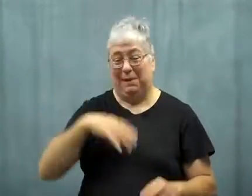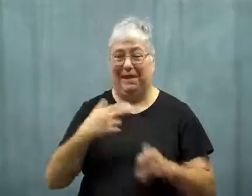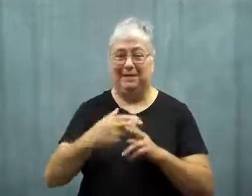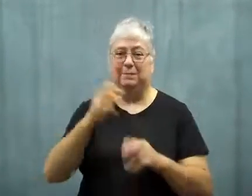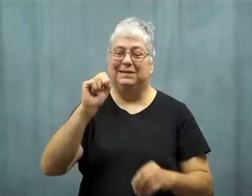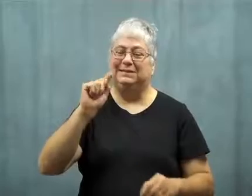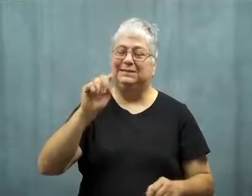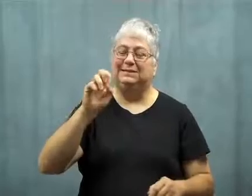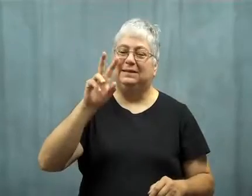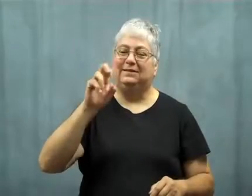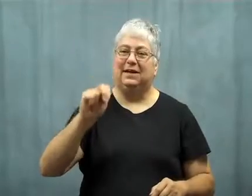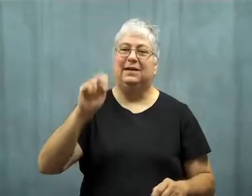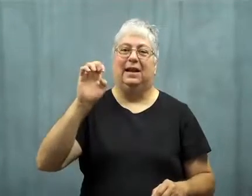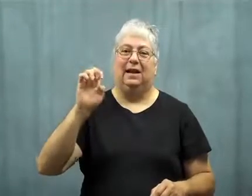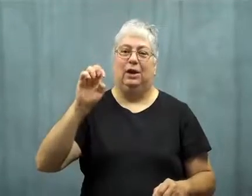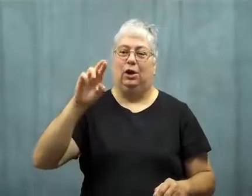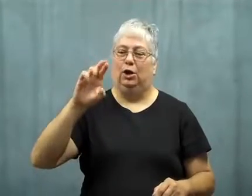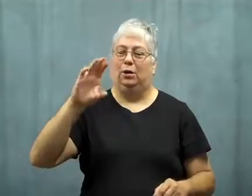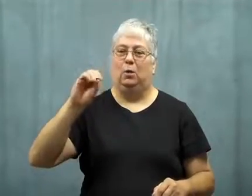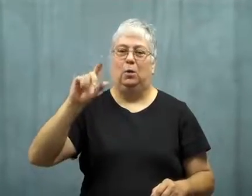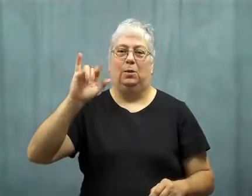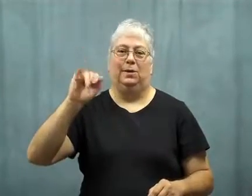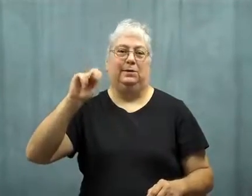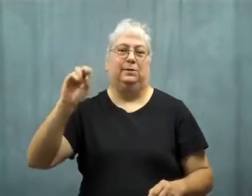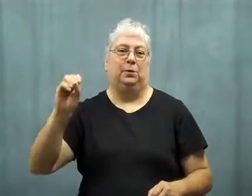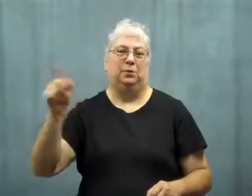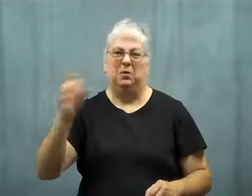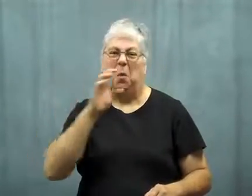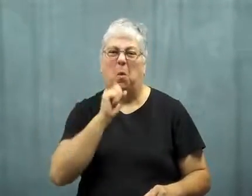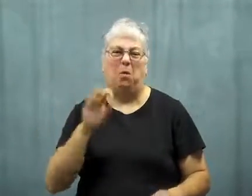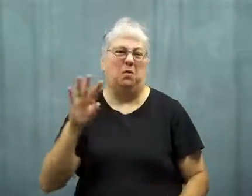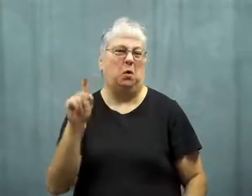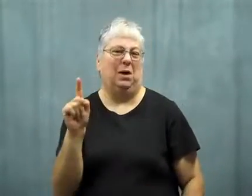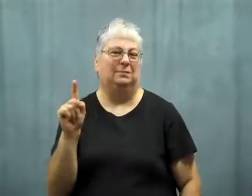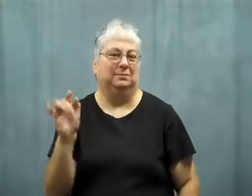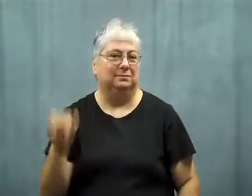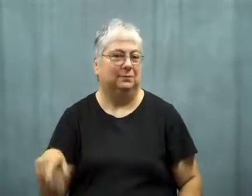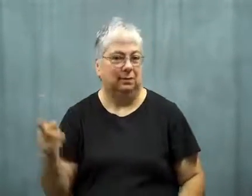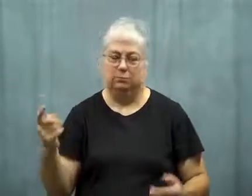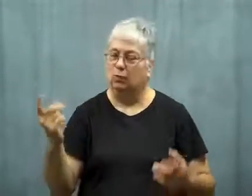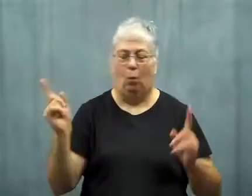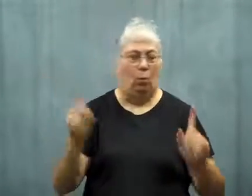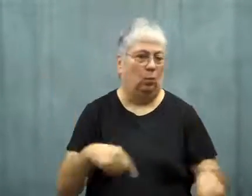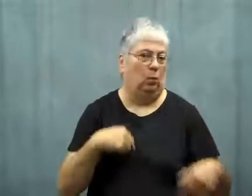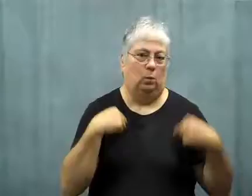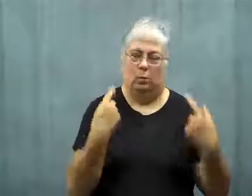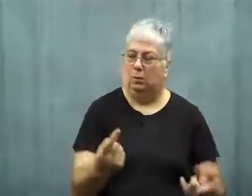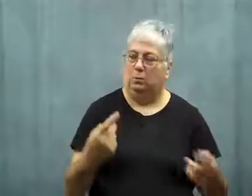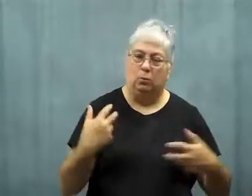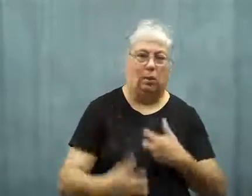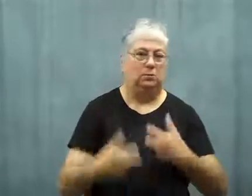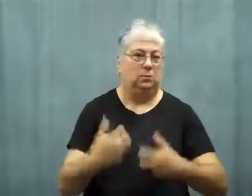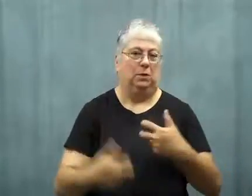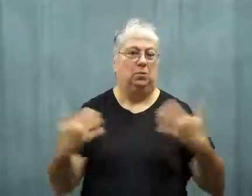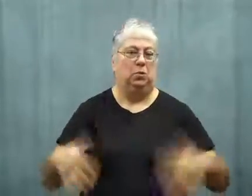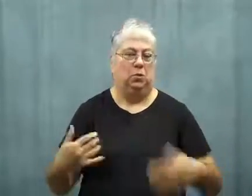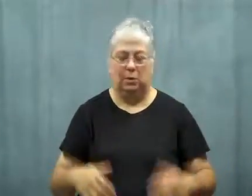41 year old Steven Ercolino.